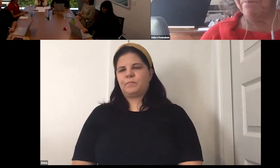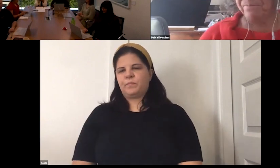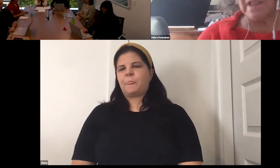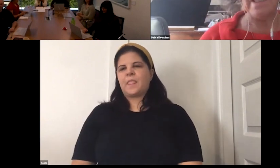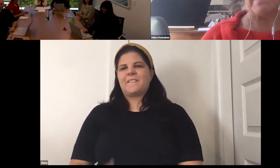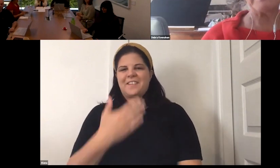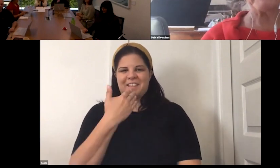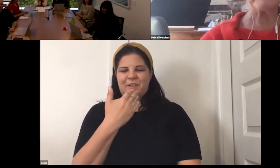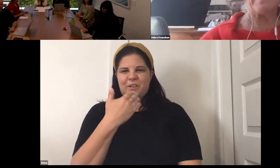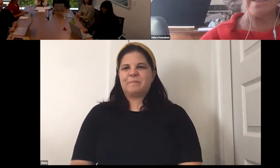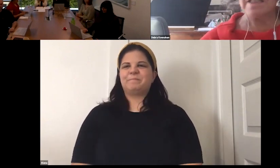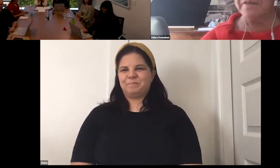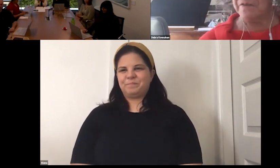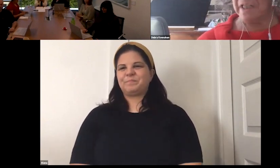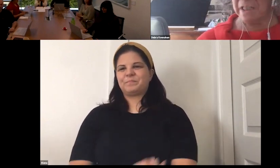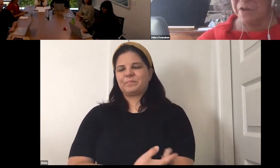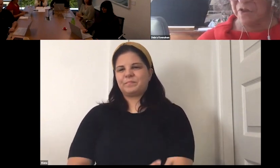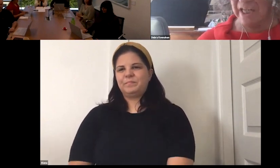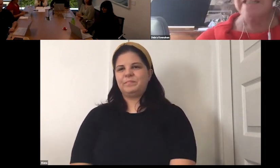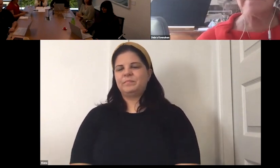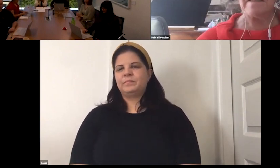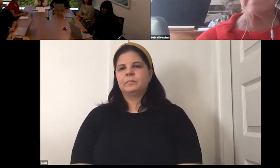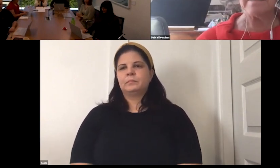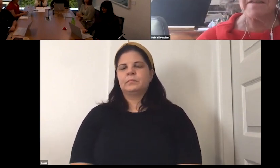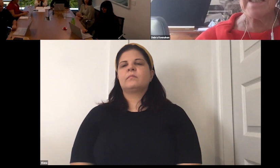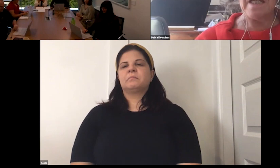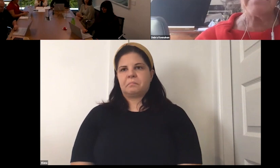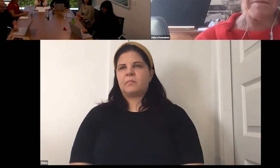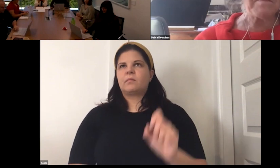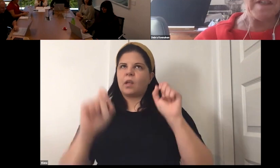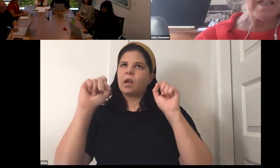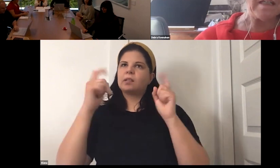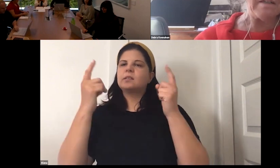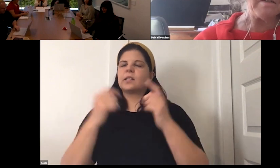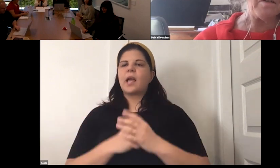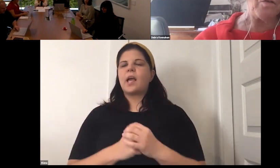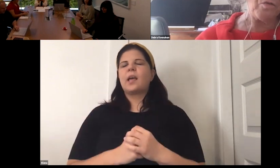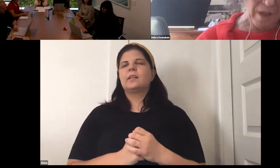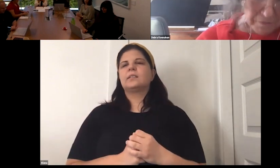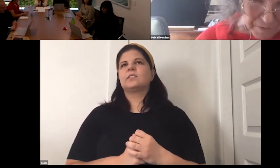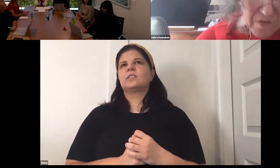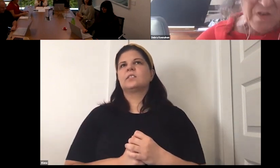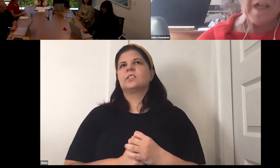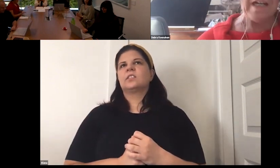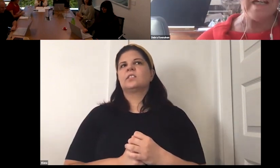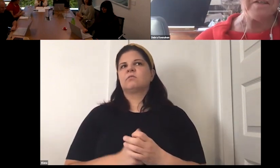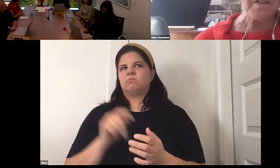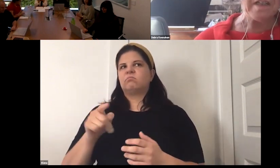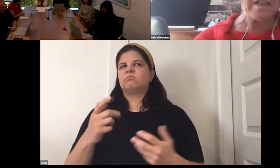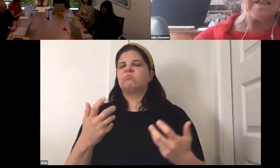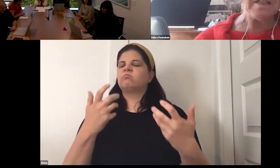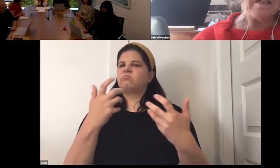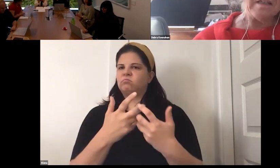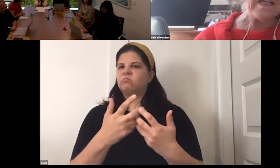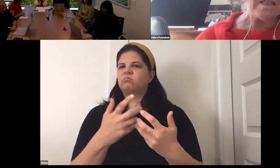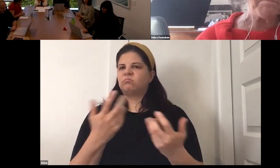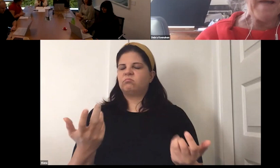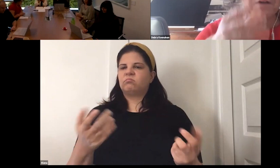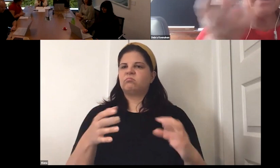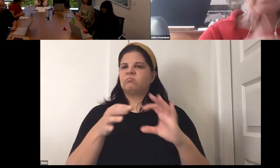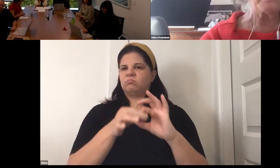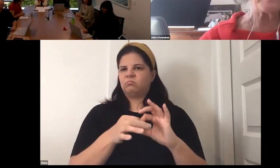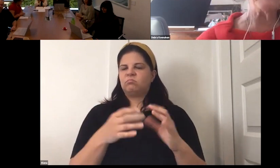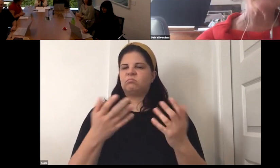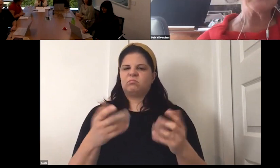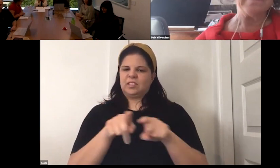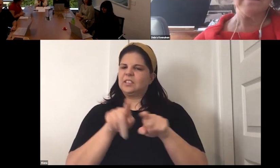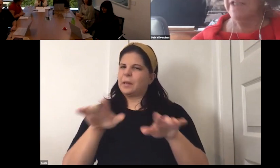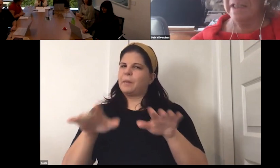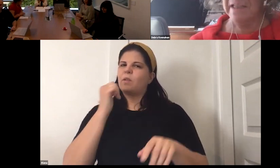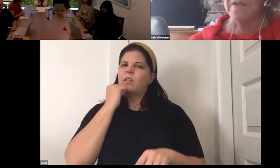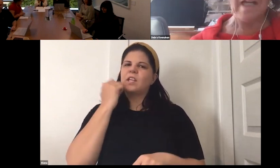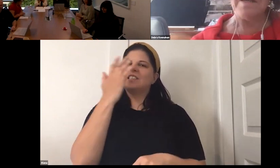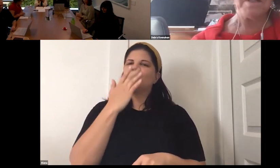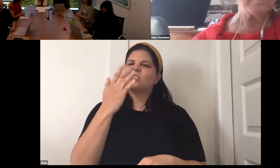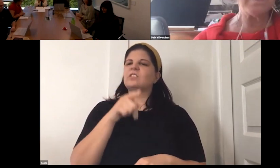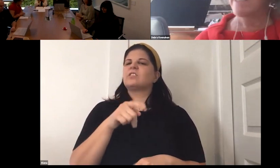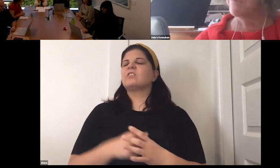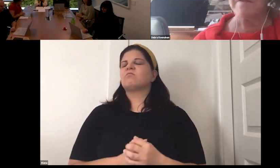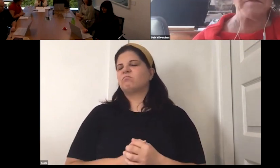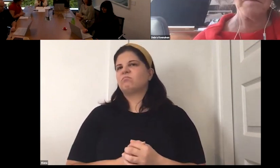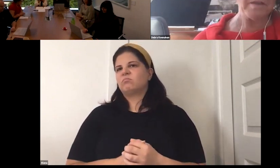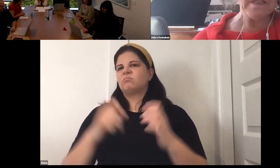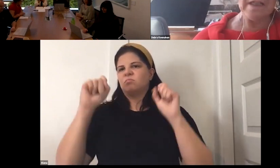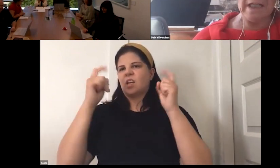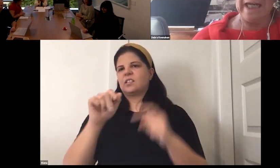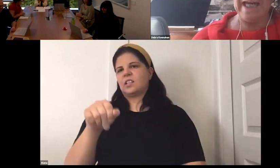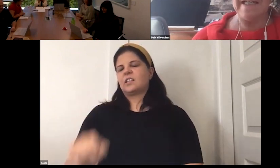Yeah, I can understand it - the relevance and - yeah, the parallels in this area absolutely.